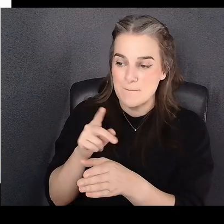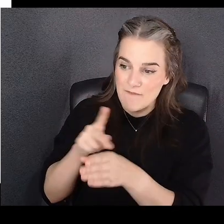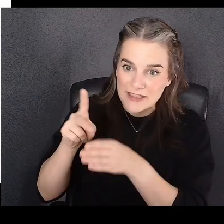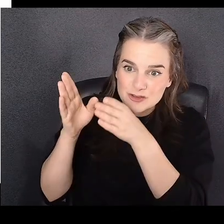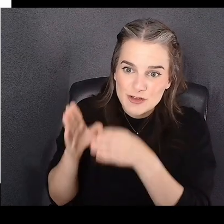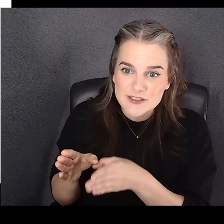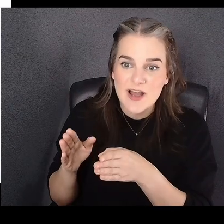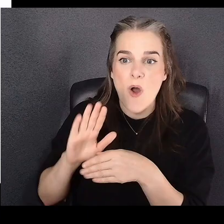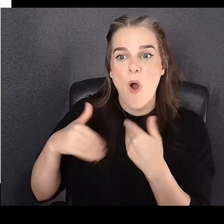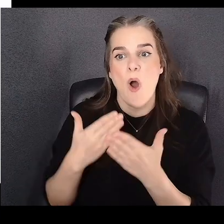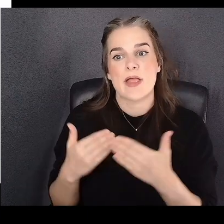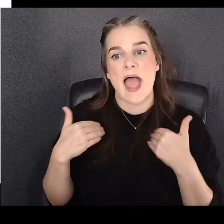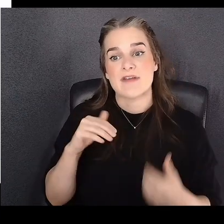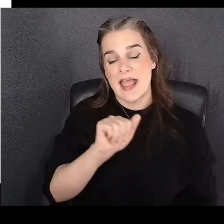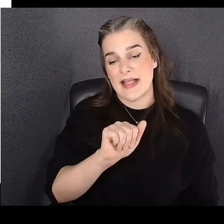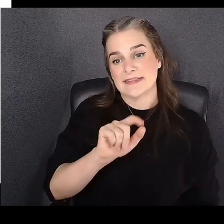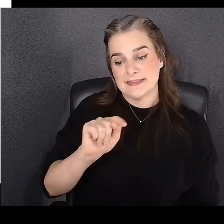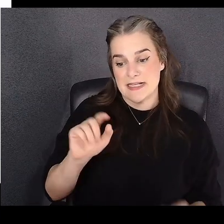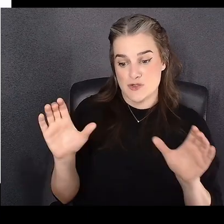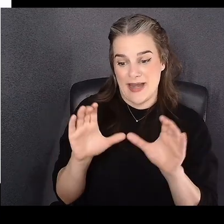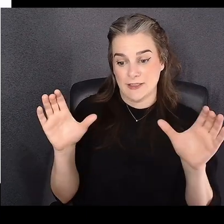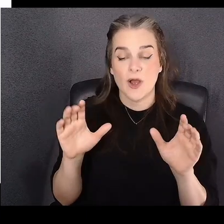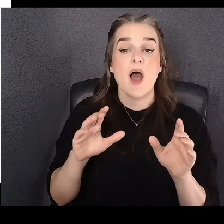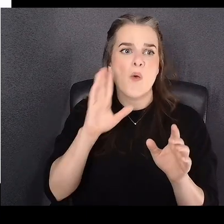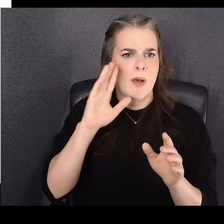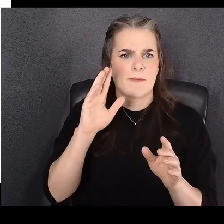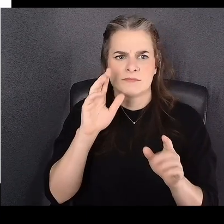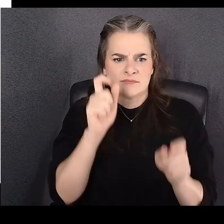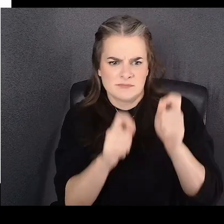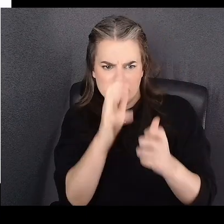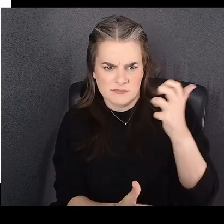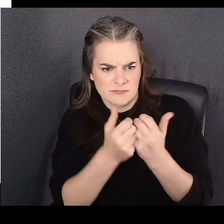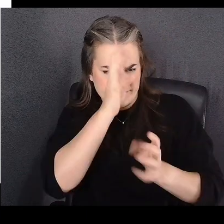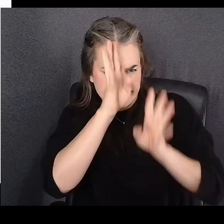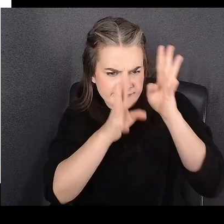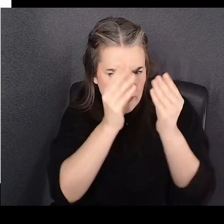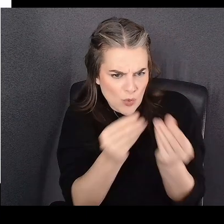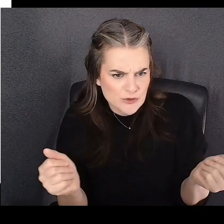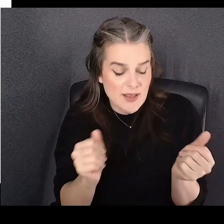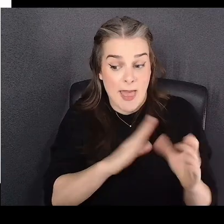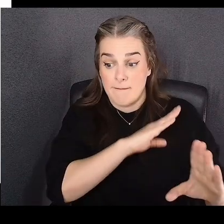and we're always ready to adapt environments and provide really creative solutions that overcome barriers of independent living.